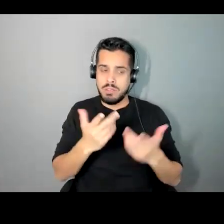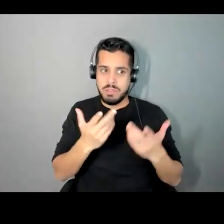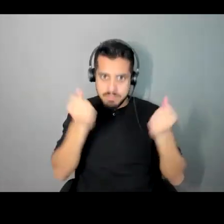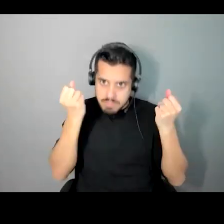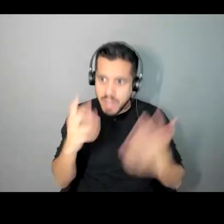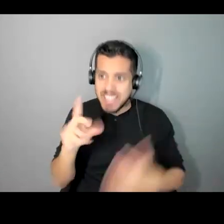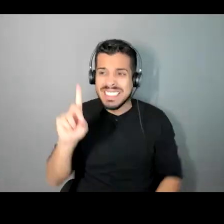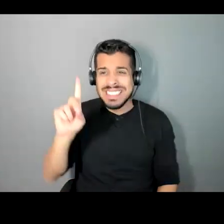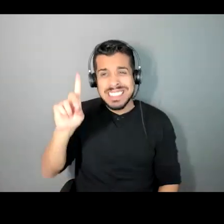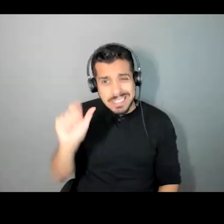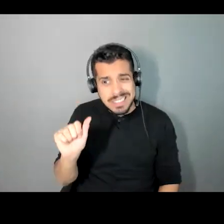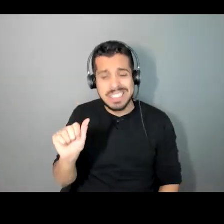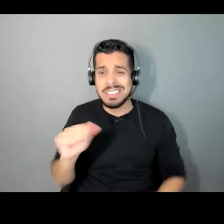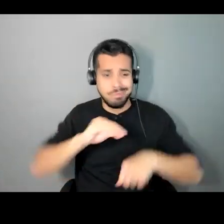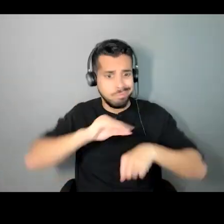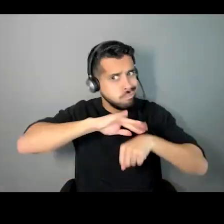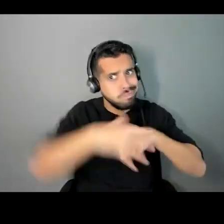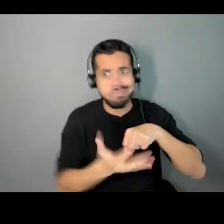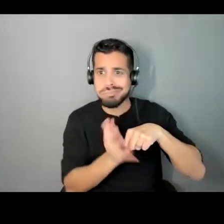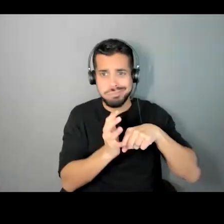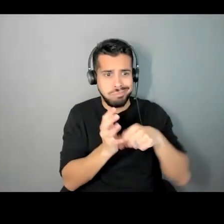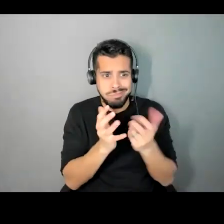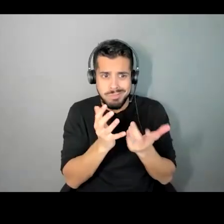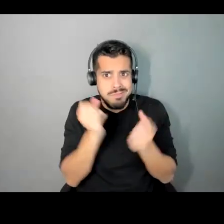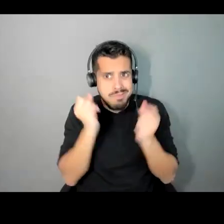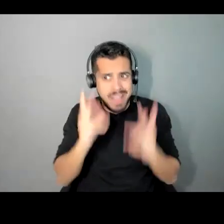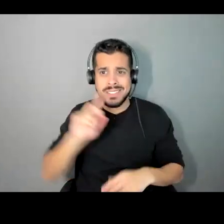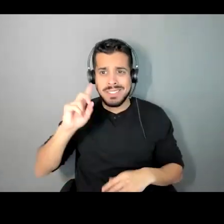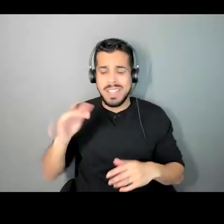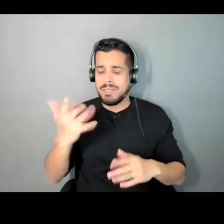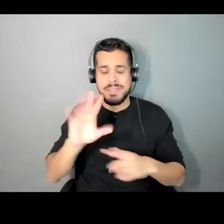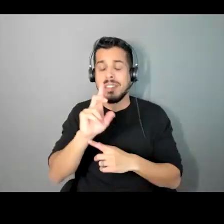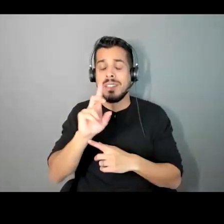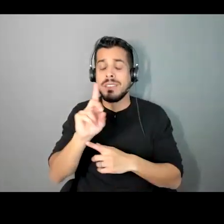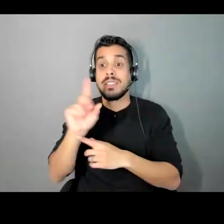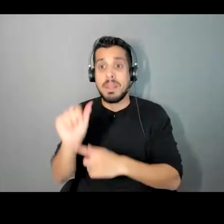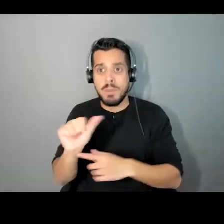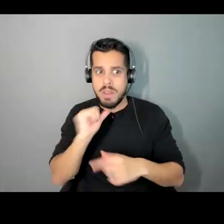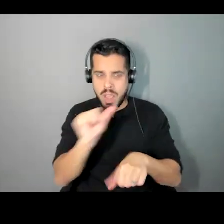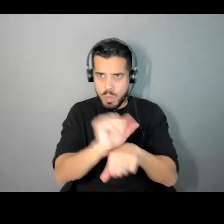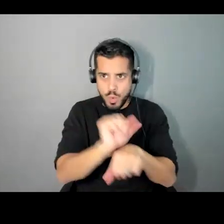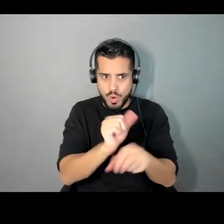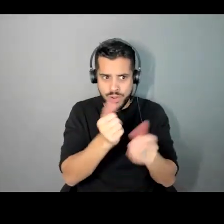it's an unemployment epidemic, and it's not talked about. That's what just drove me to be like, all right, um...